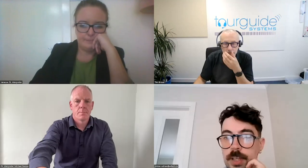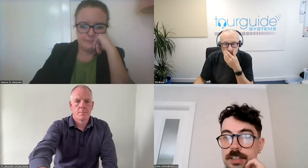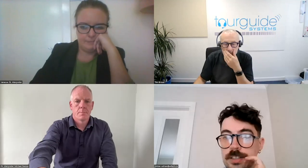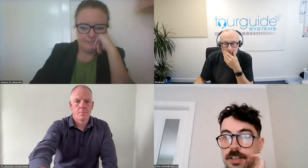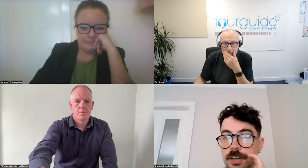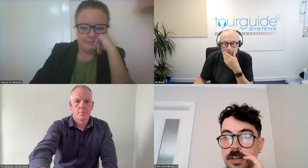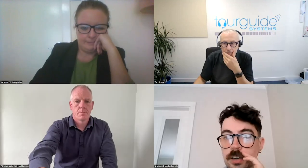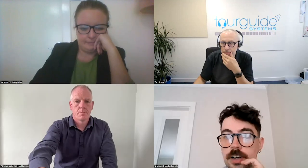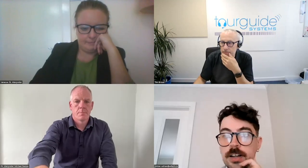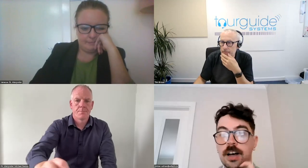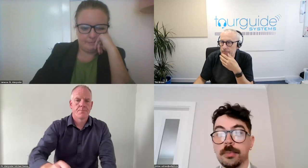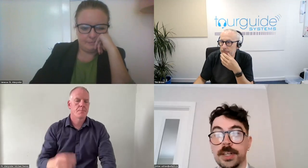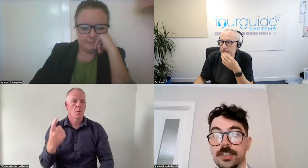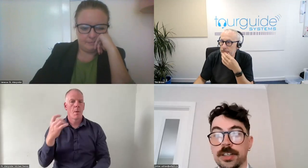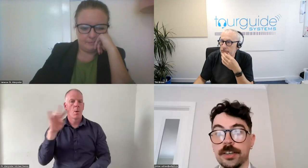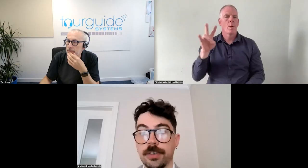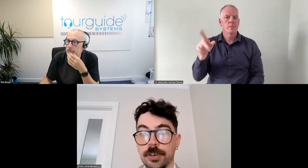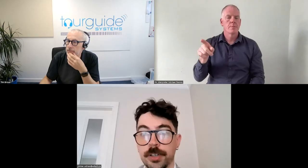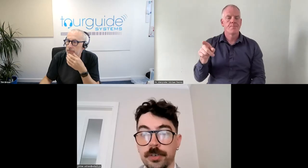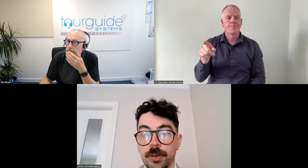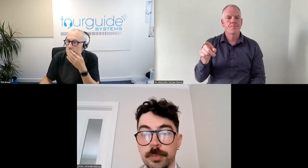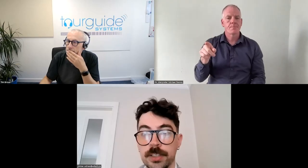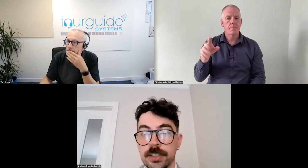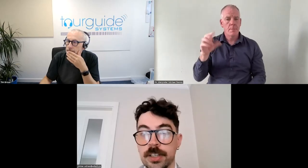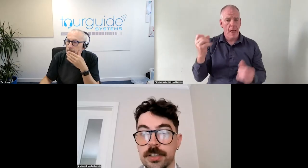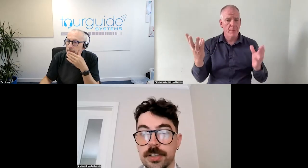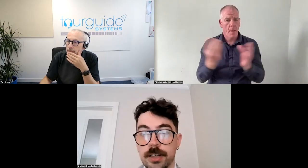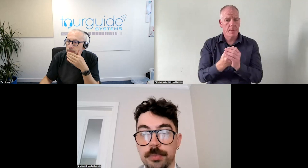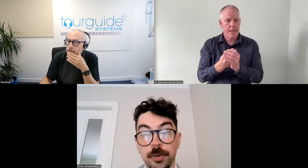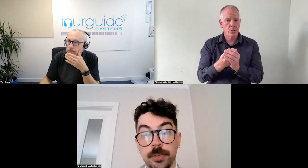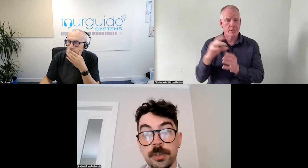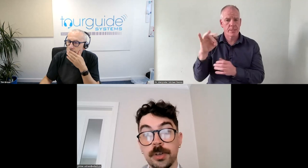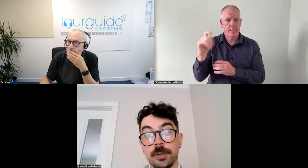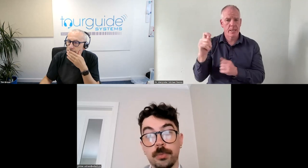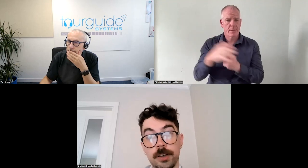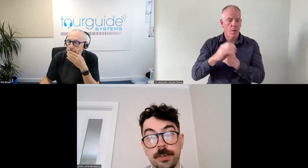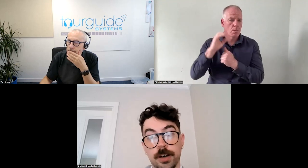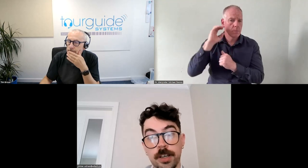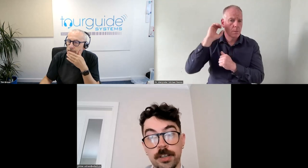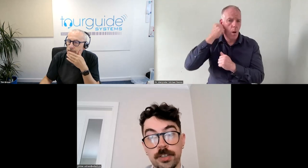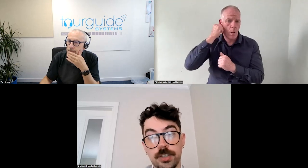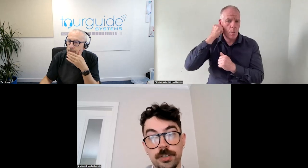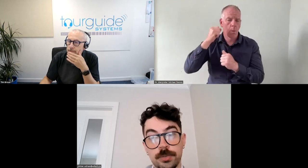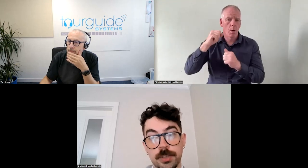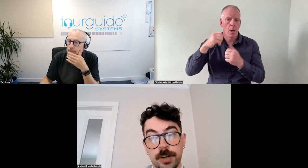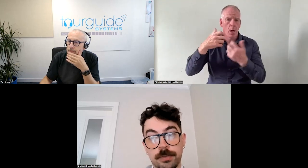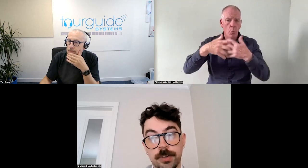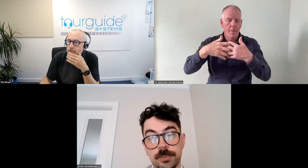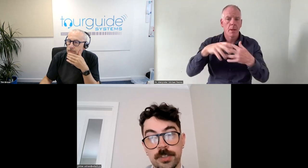"Is there a combination kit for audio equipment "so that both Wi-Fi to use with smartphones